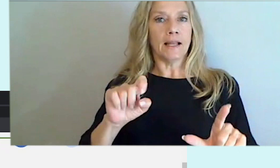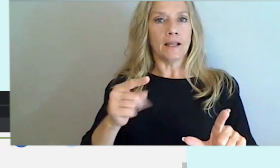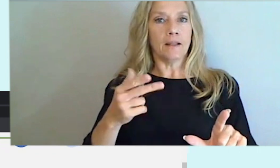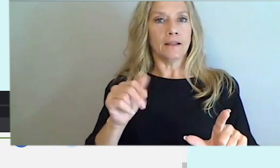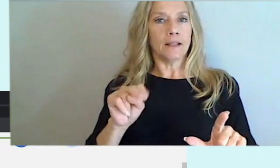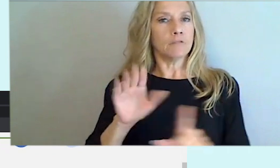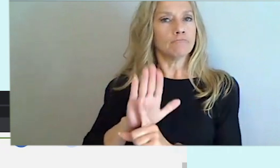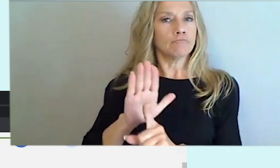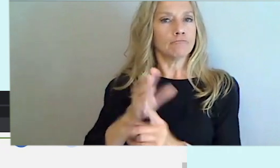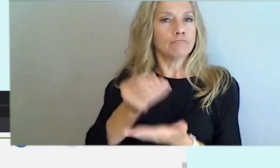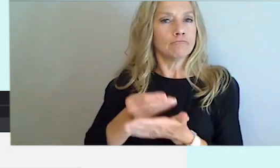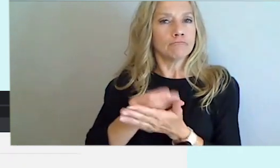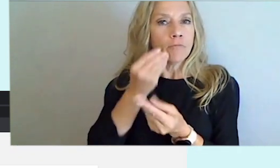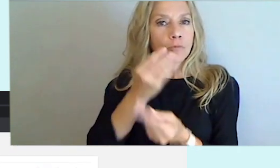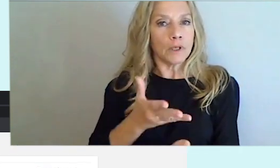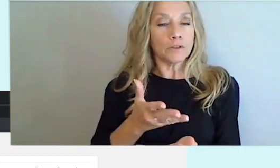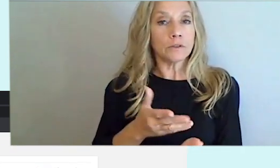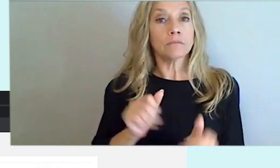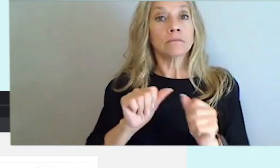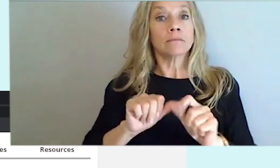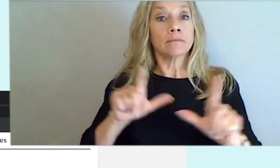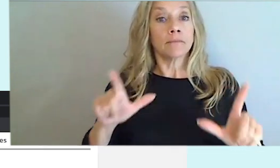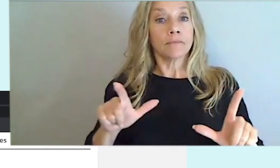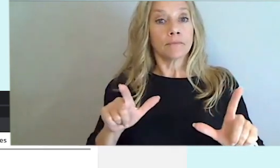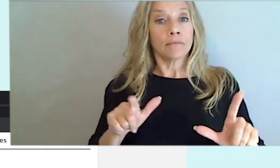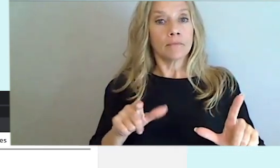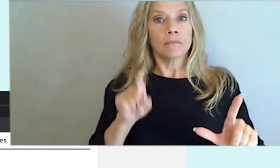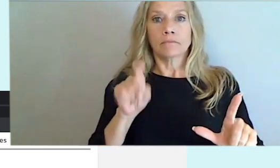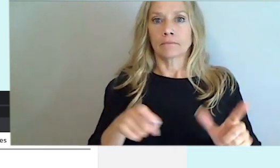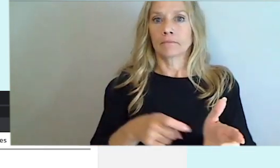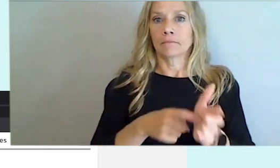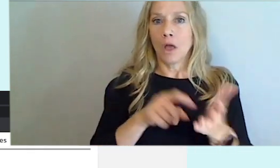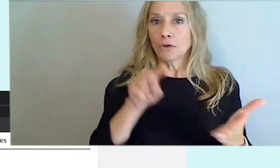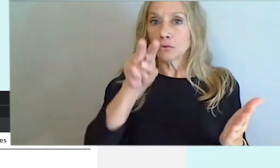On the financial resource page, you must review any information on file,